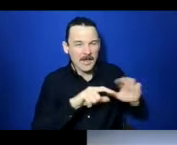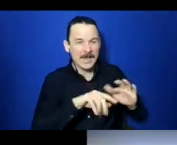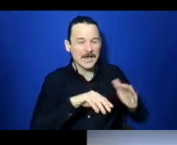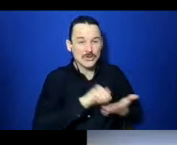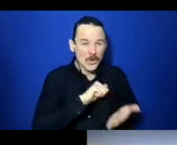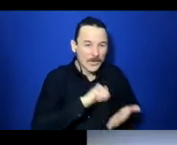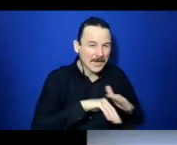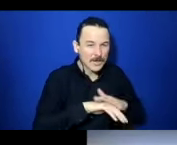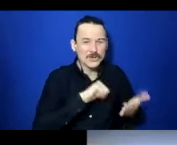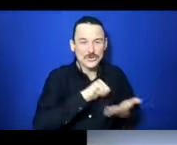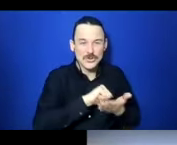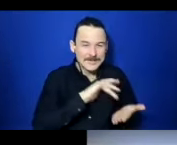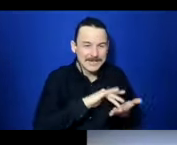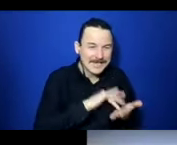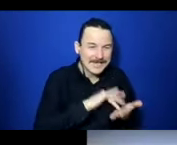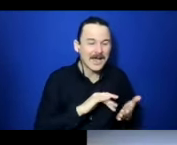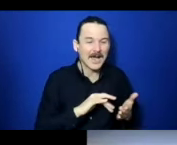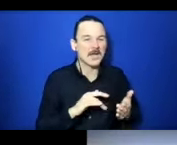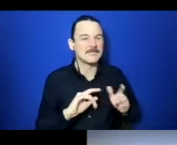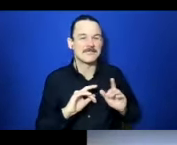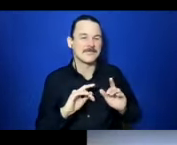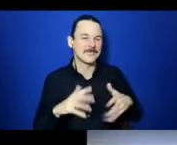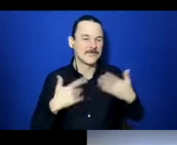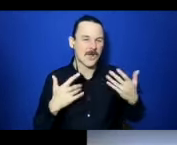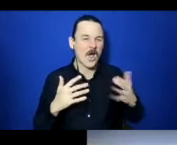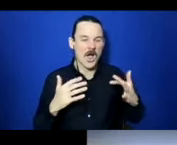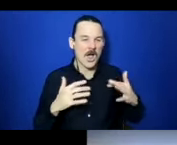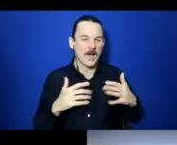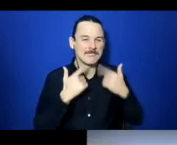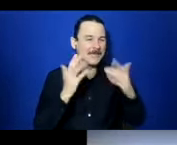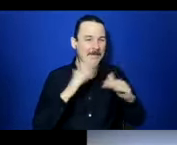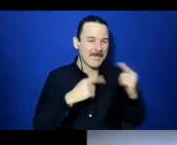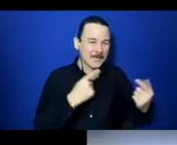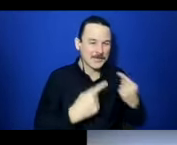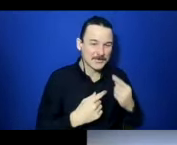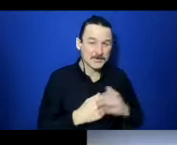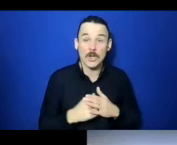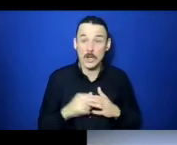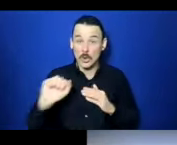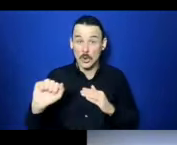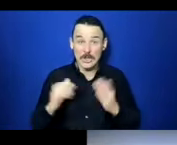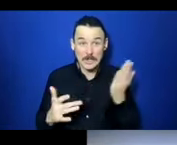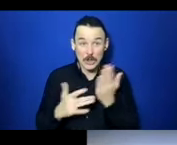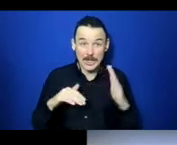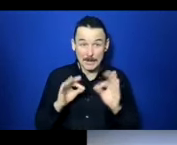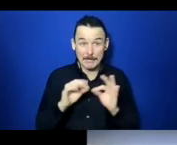[Pete] Yeah so your technology BindiMaps uses beacon technology particularly in indoor spaces